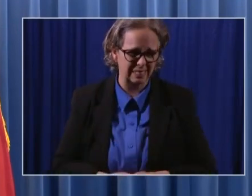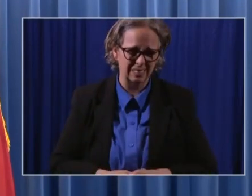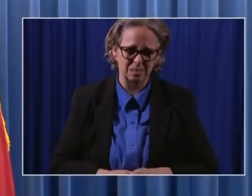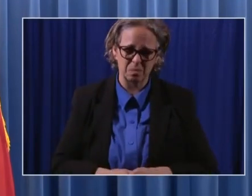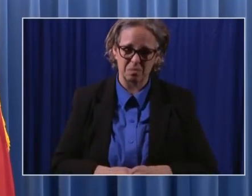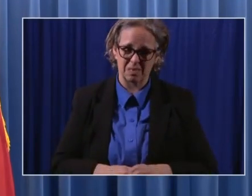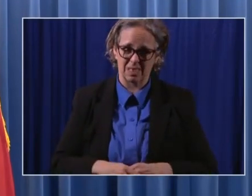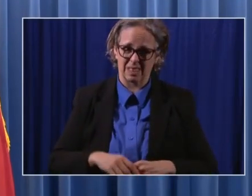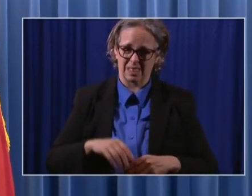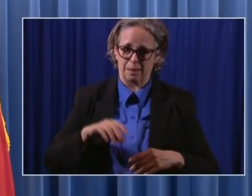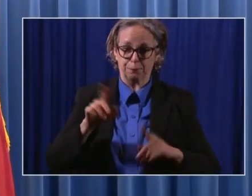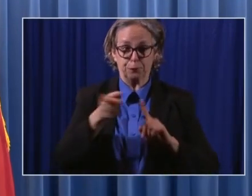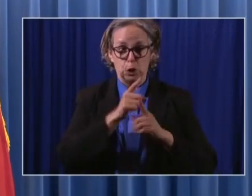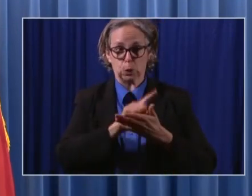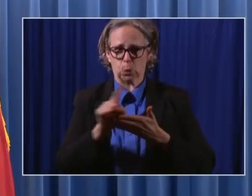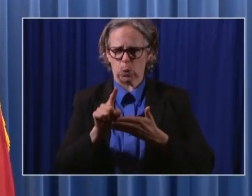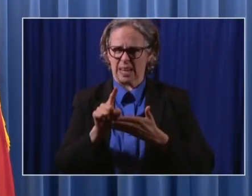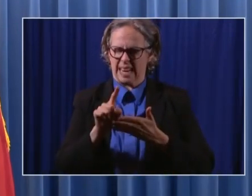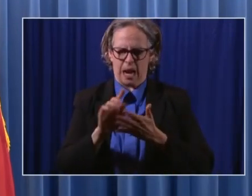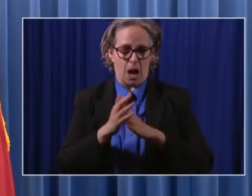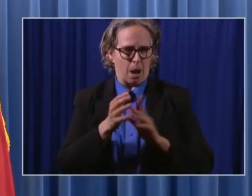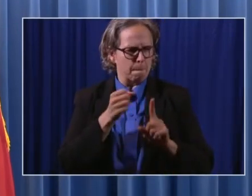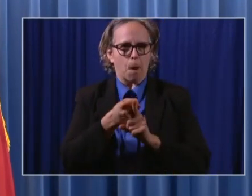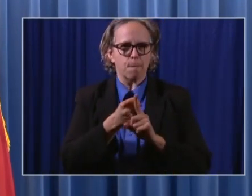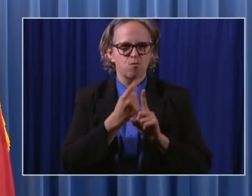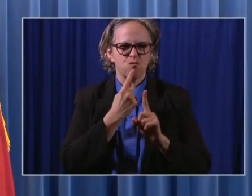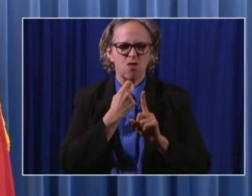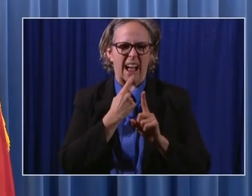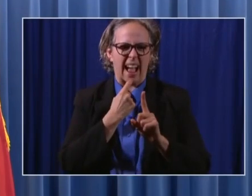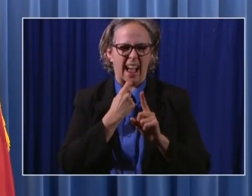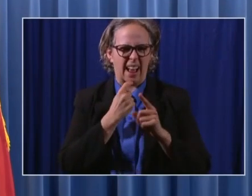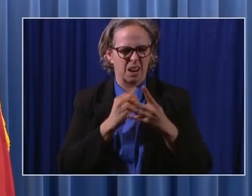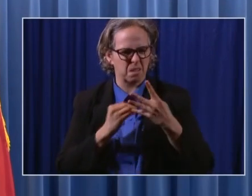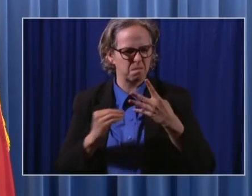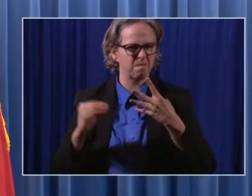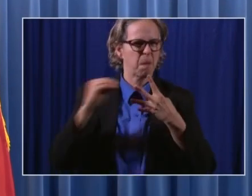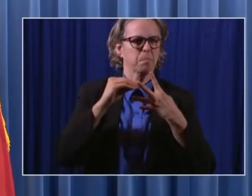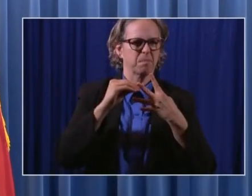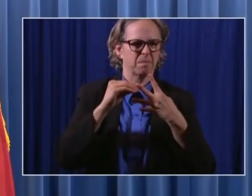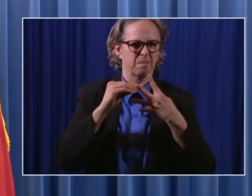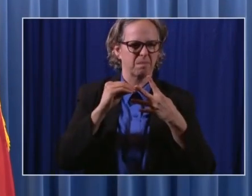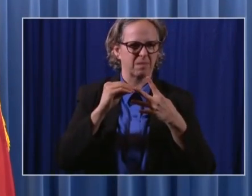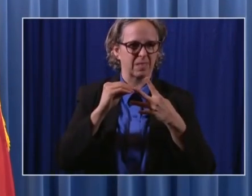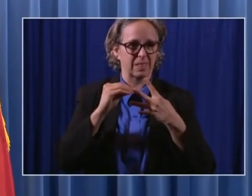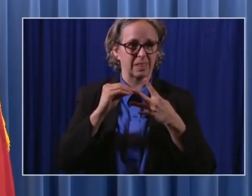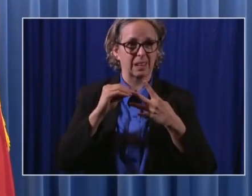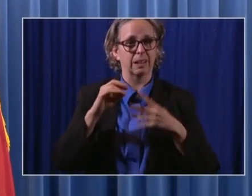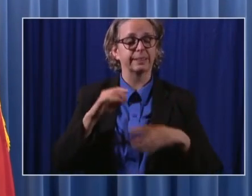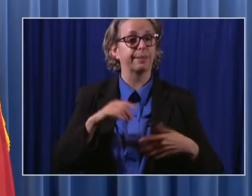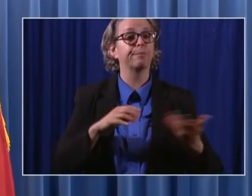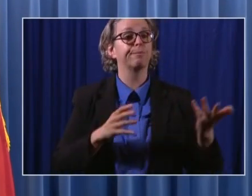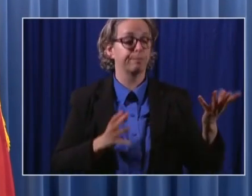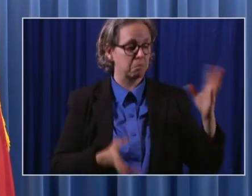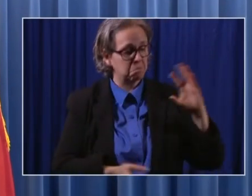84 CASES PER 100,000 RESIDENTS IN THE PAST TWO WEEKS. THIS IS THE FIRST WEEK THAT CLARK COUNTY IS BEING